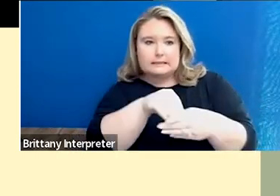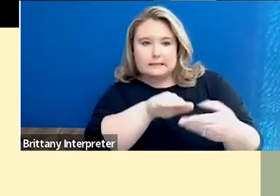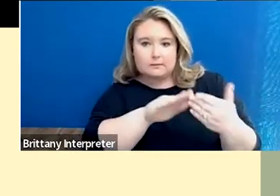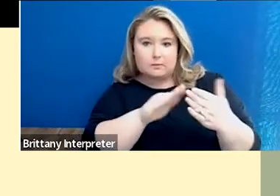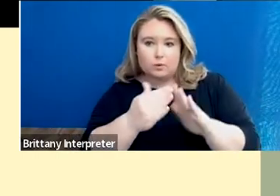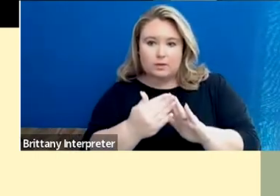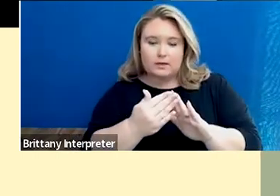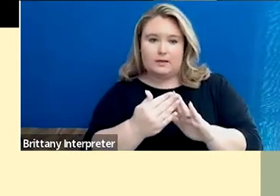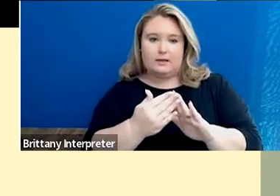of this workshop,